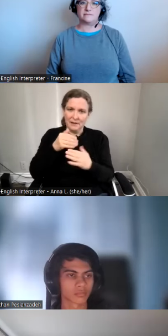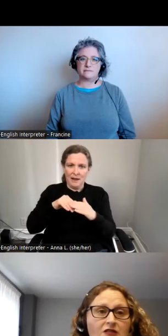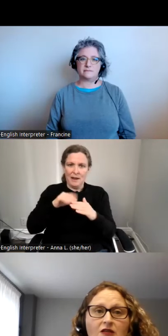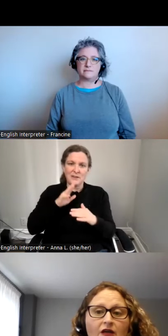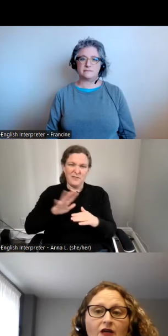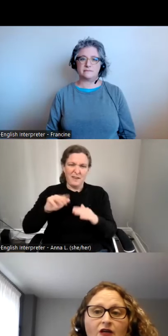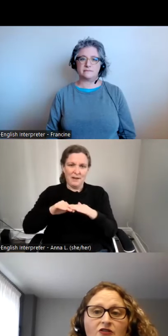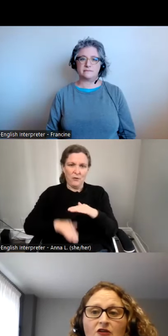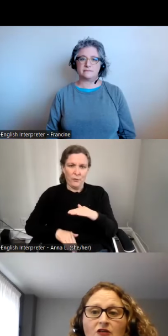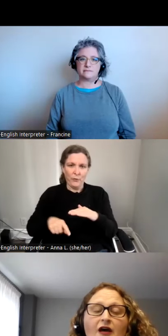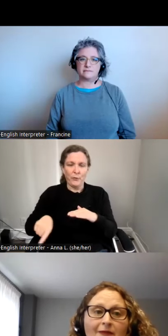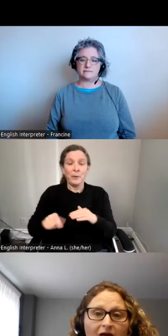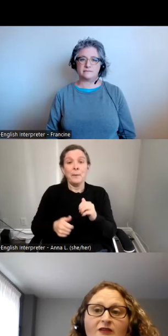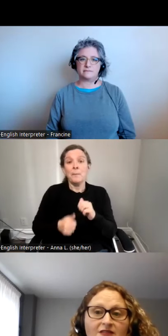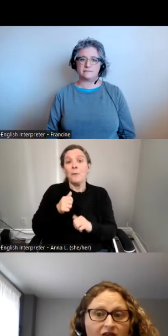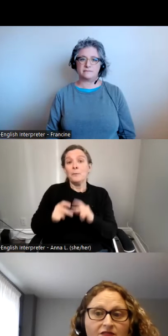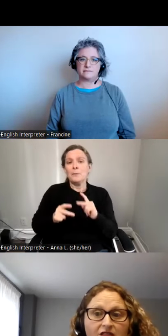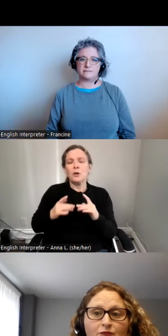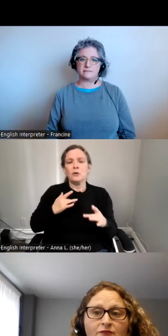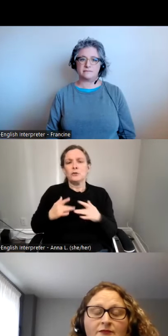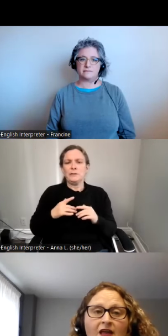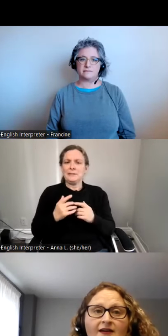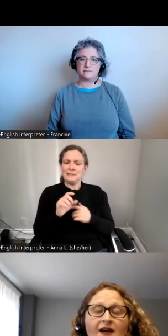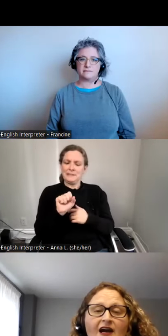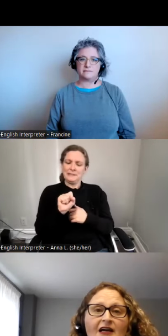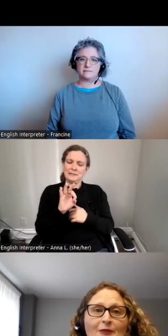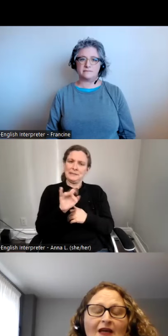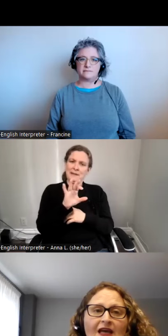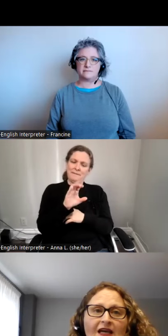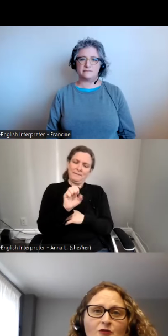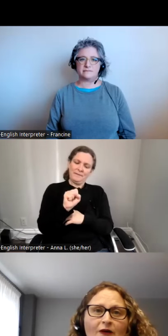» Allison Boyce: Yeah. So we hear, especially in the under